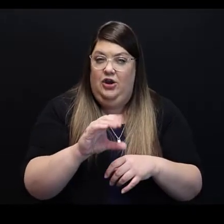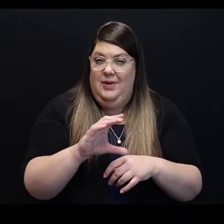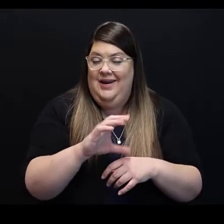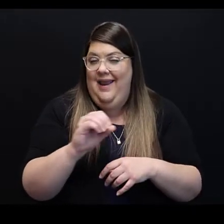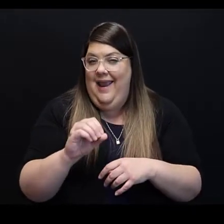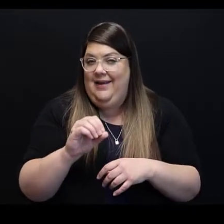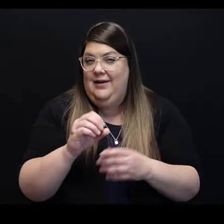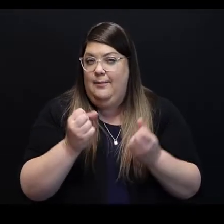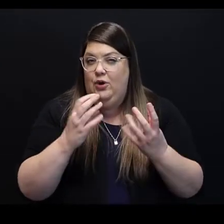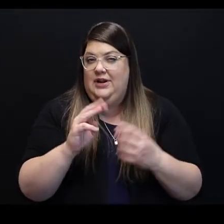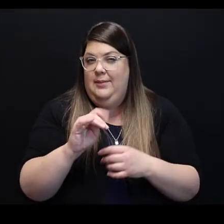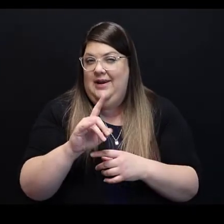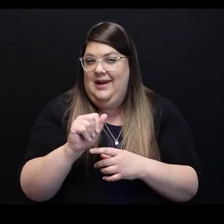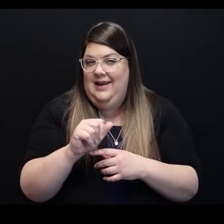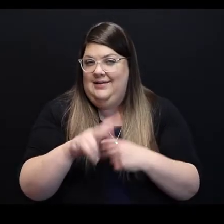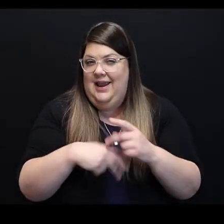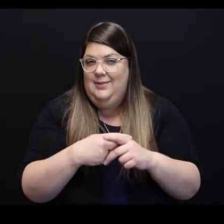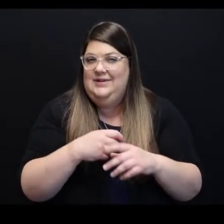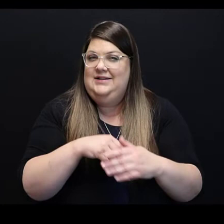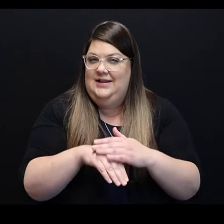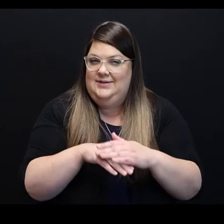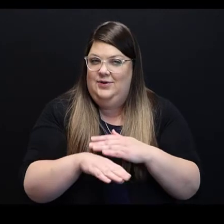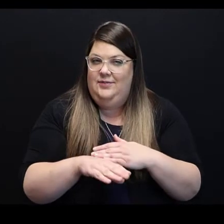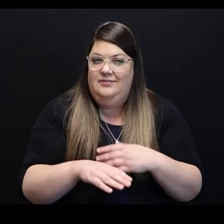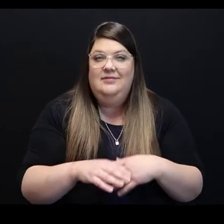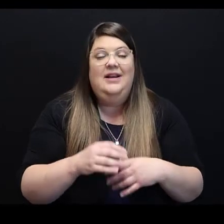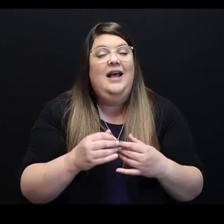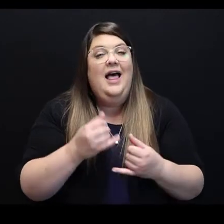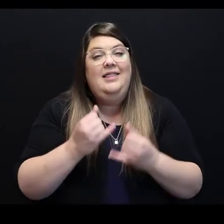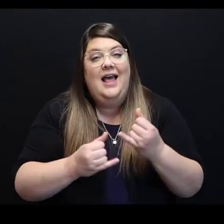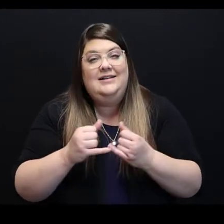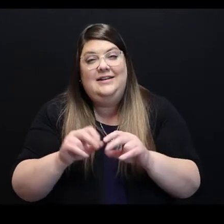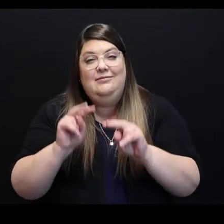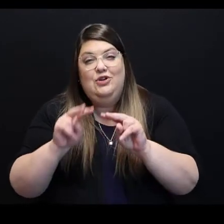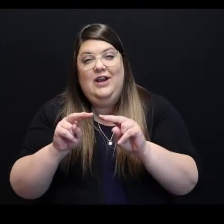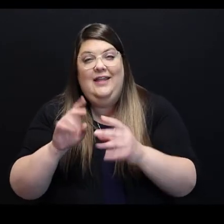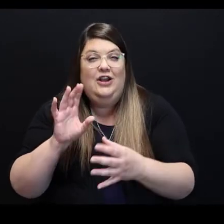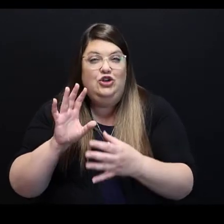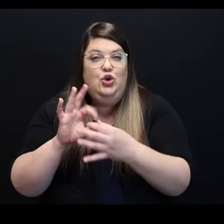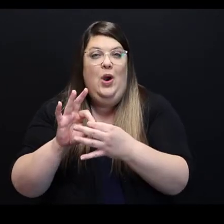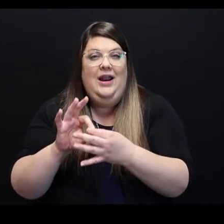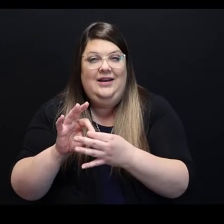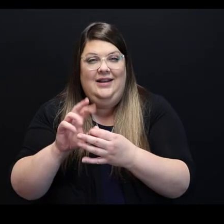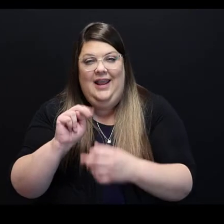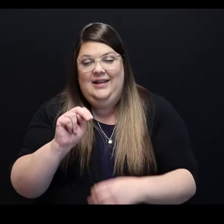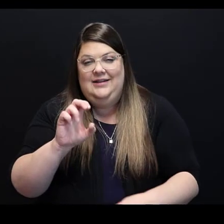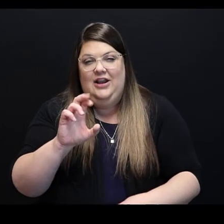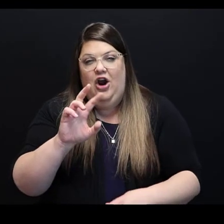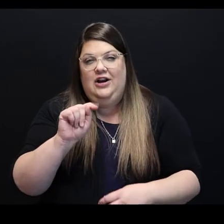Lastly, let's review join the NCRTM network. Select it in the top navigation bar. Join the